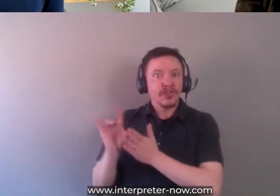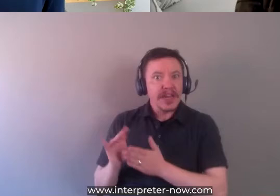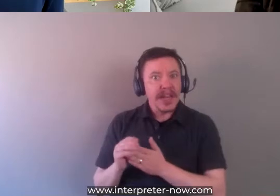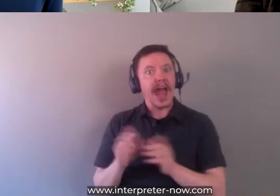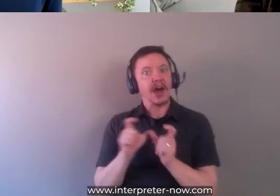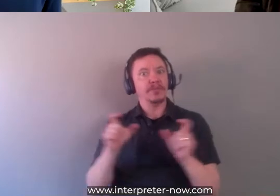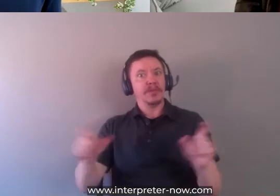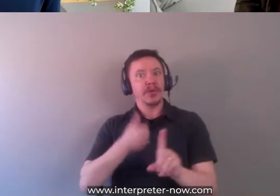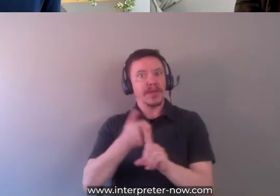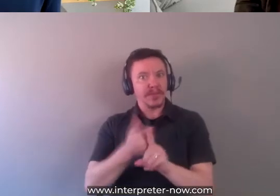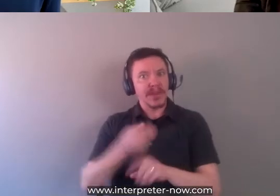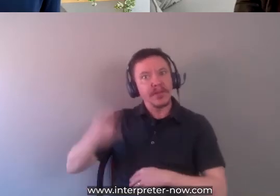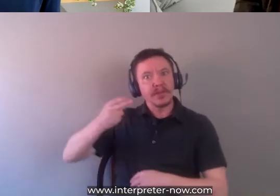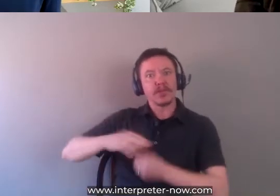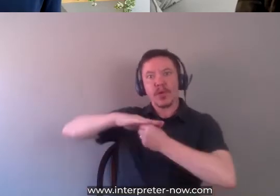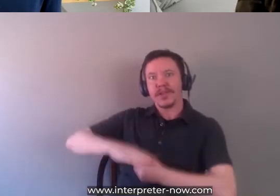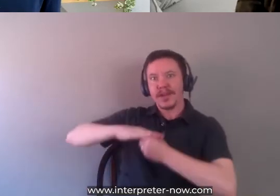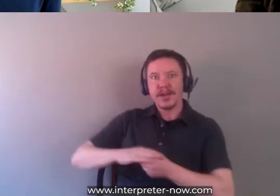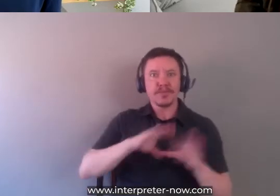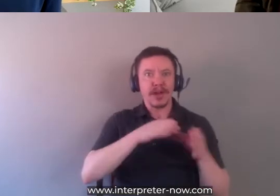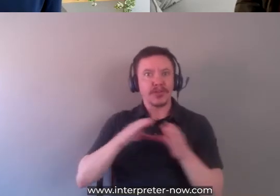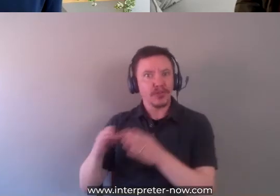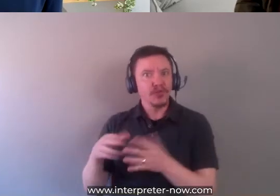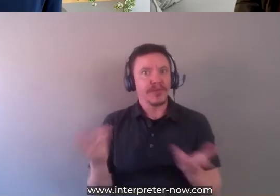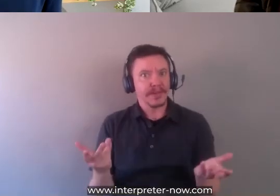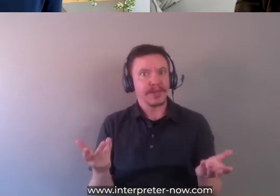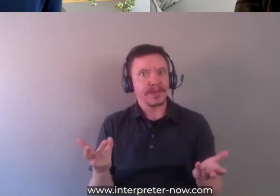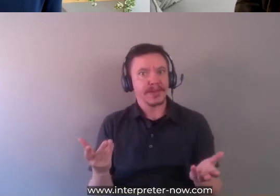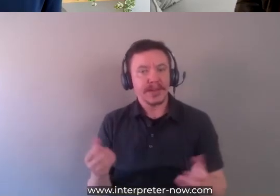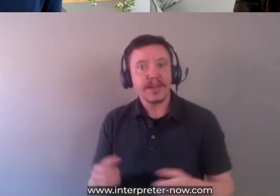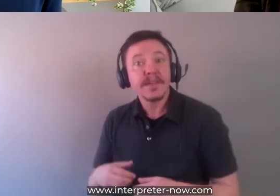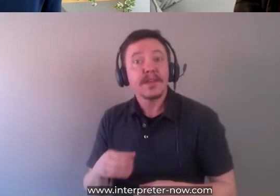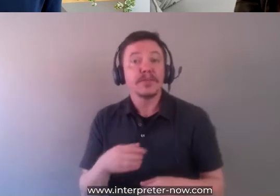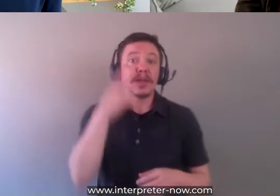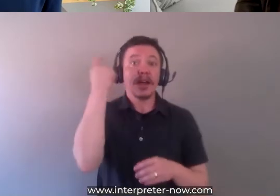racial or ethnic or cultural groups or marginalized religious groups. Because people from those